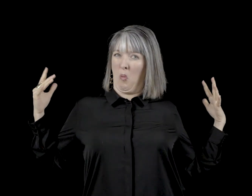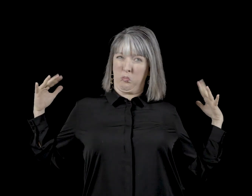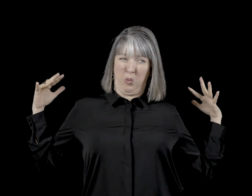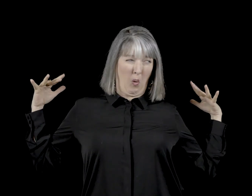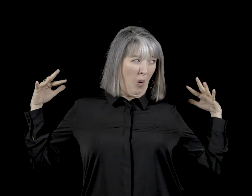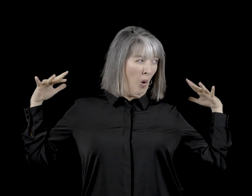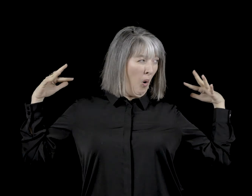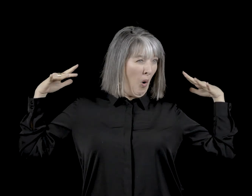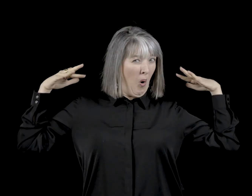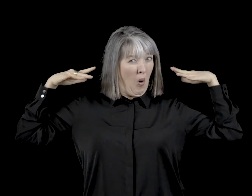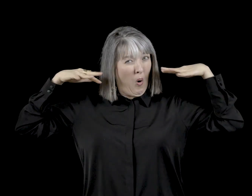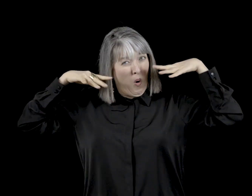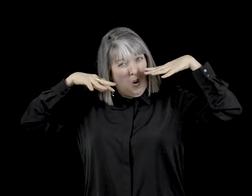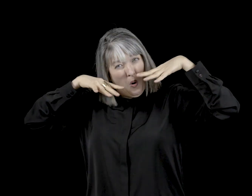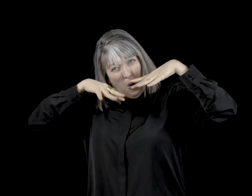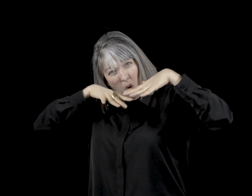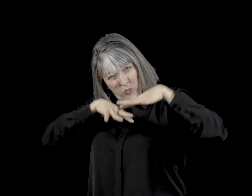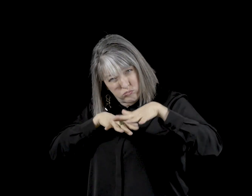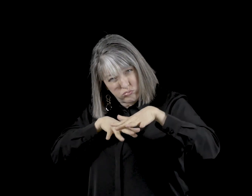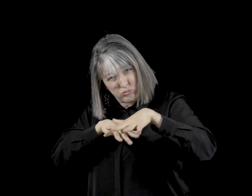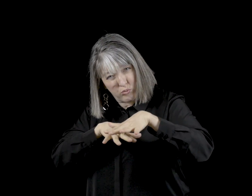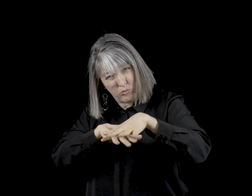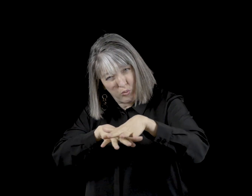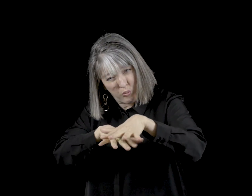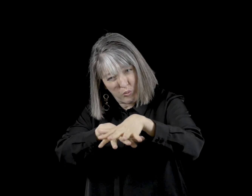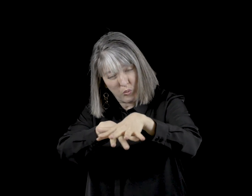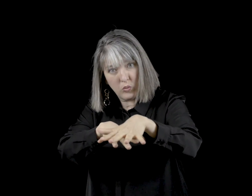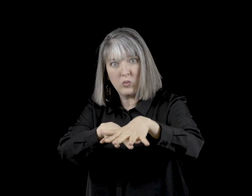STAMPEDE